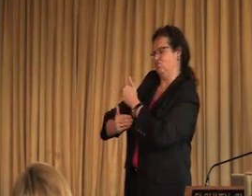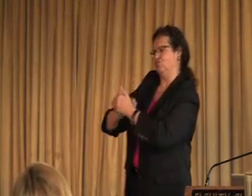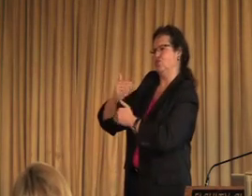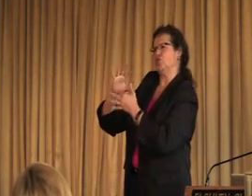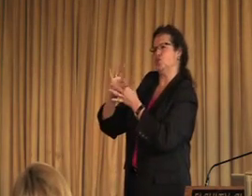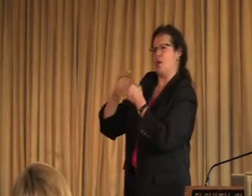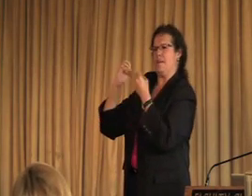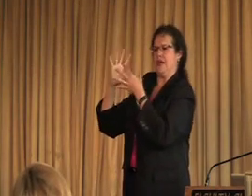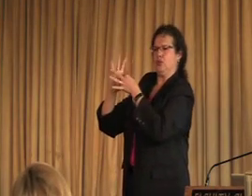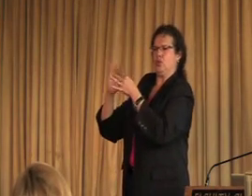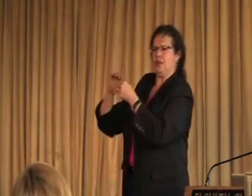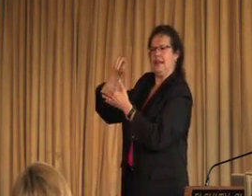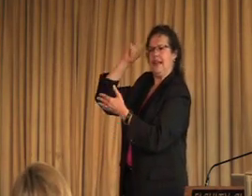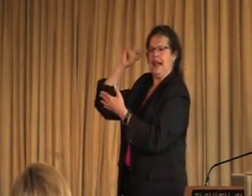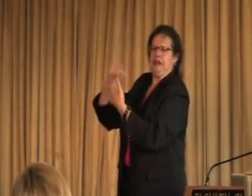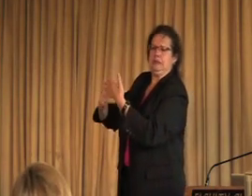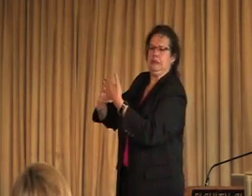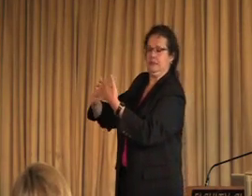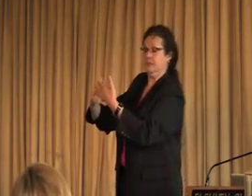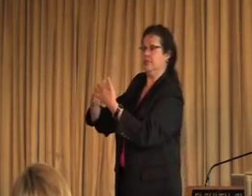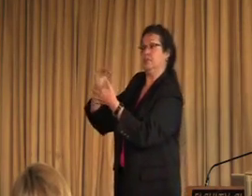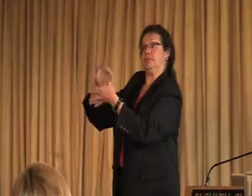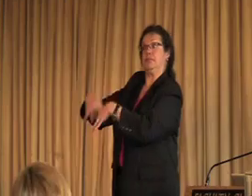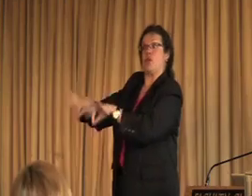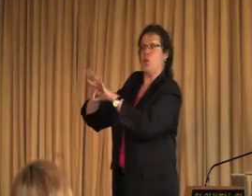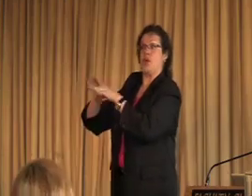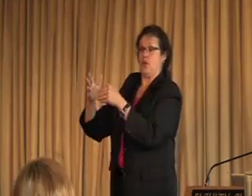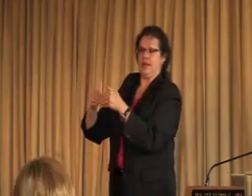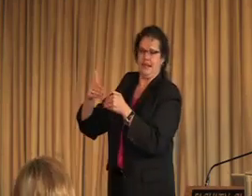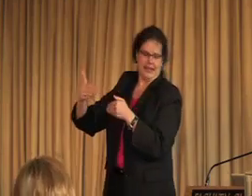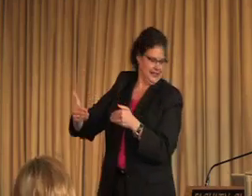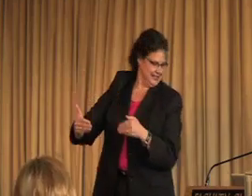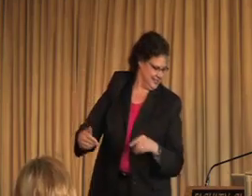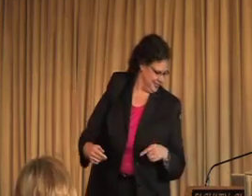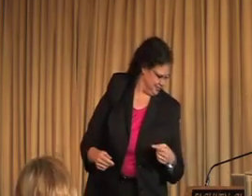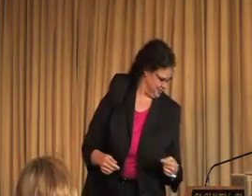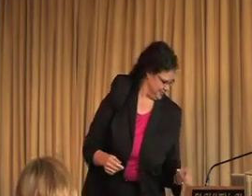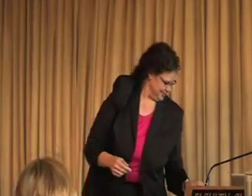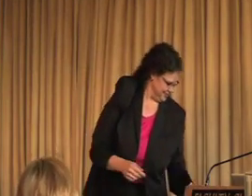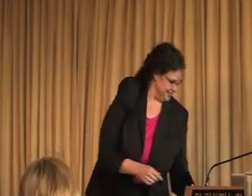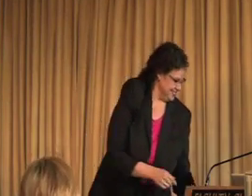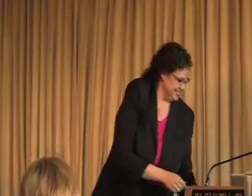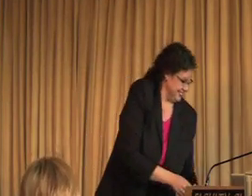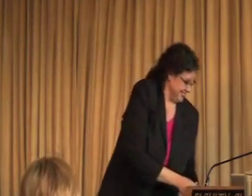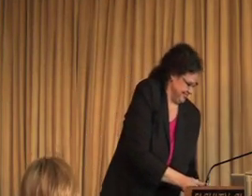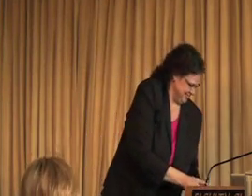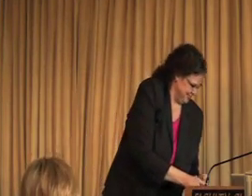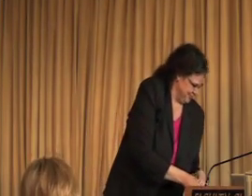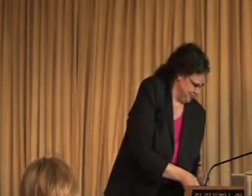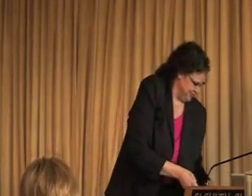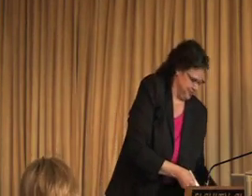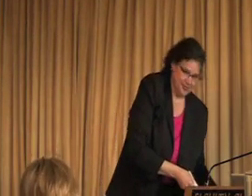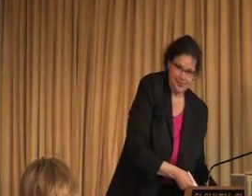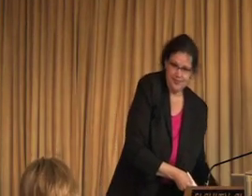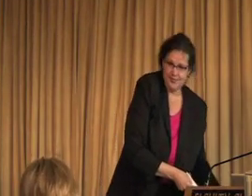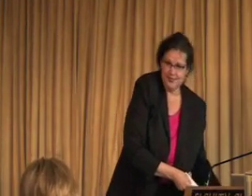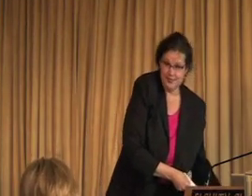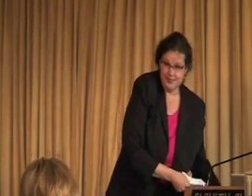was my first introduction to them, and they had an important message to convey to me and